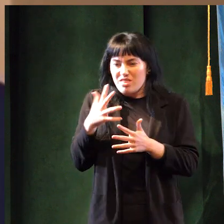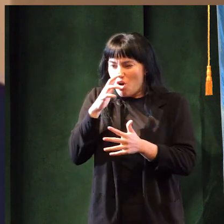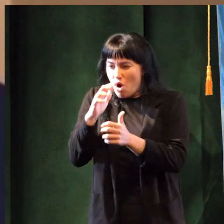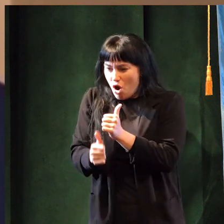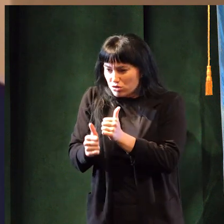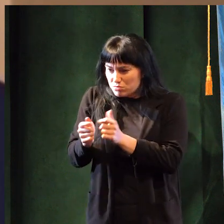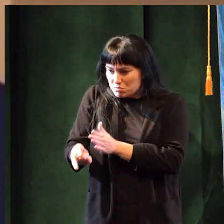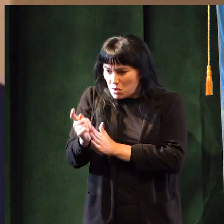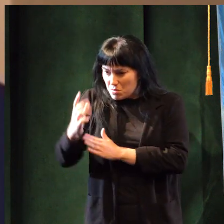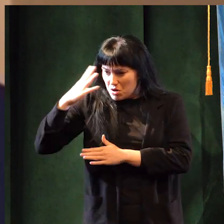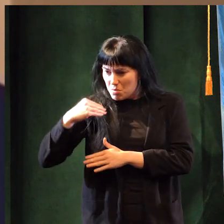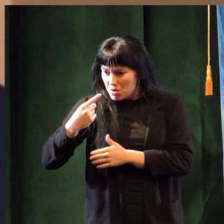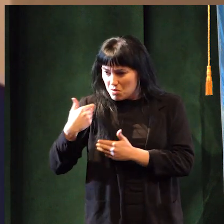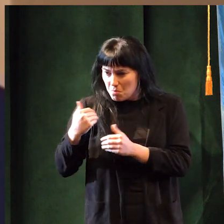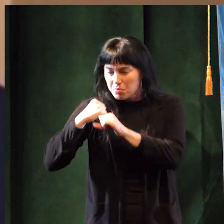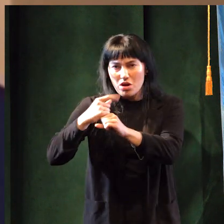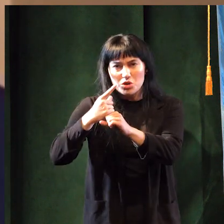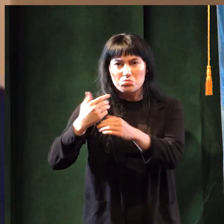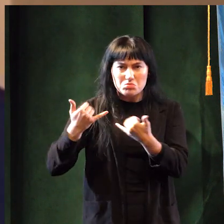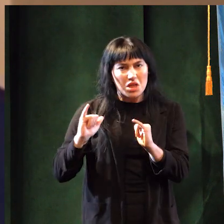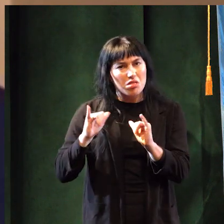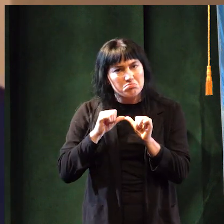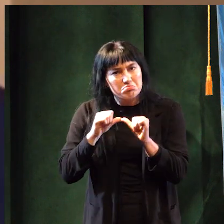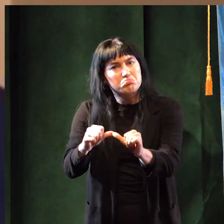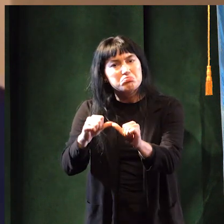current moment prevent you seizing opportunities they're out there and